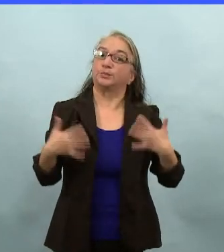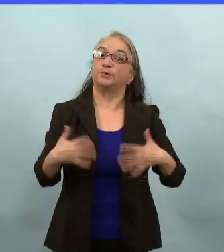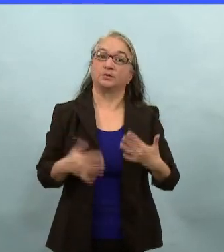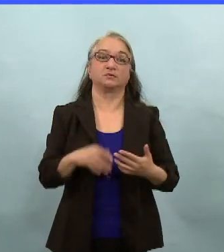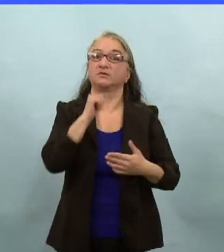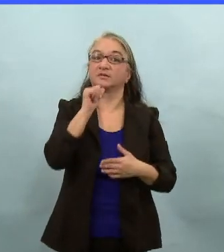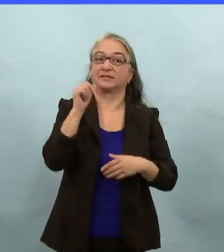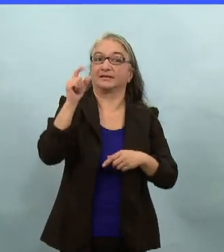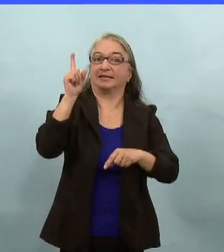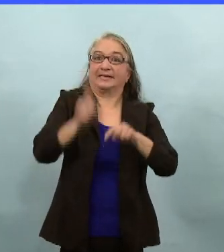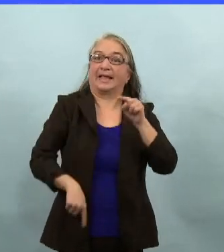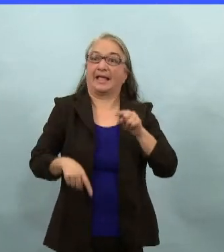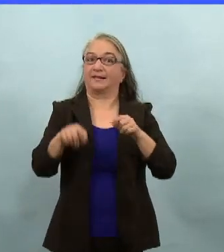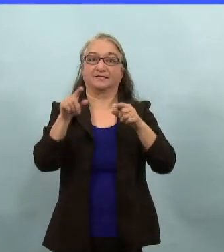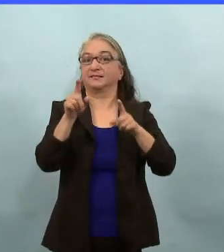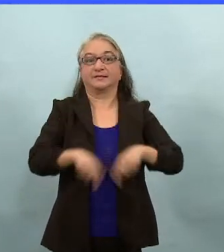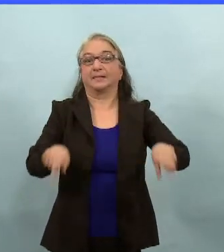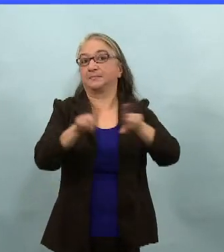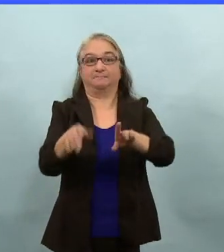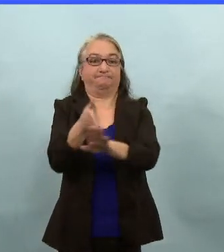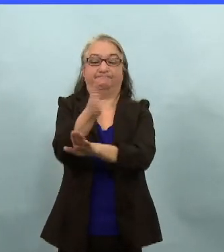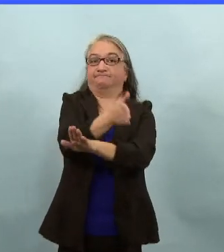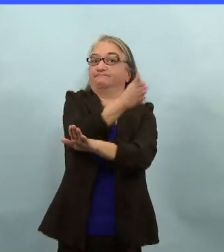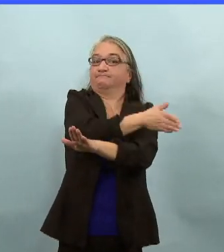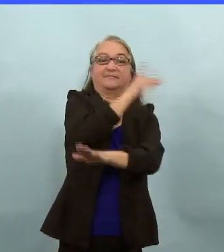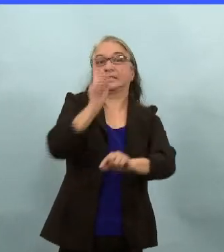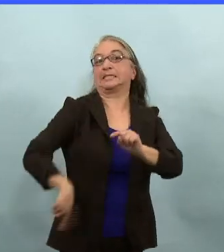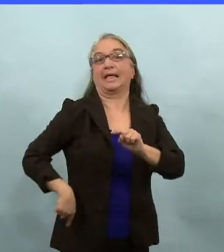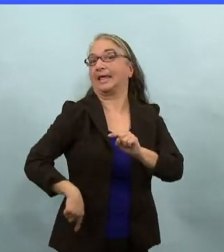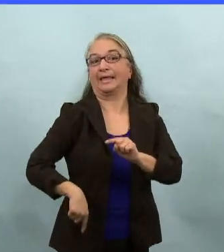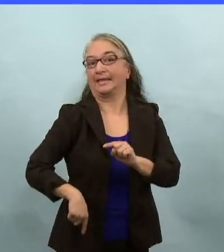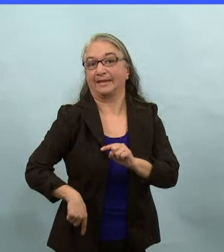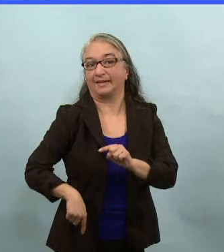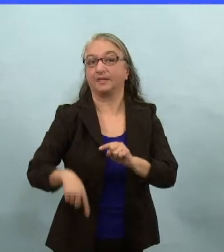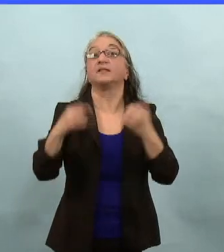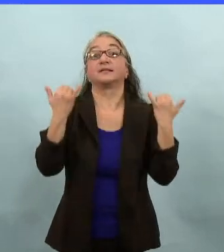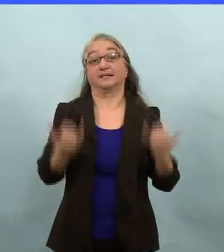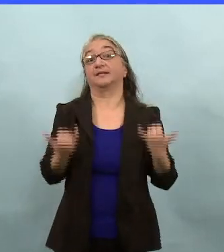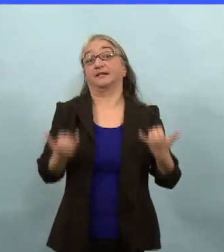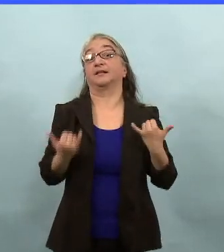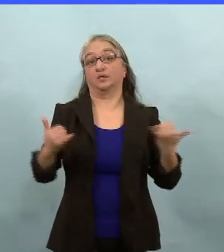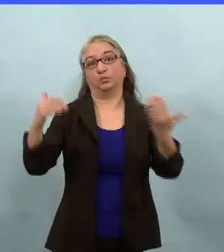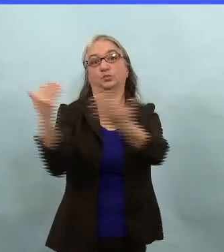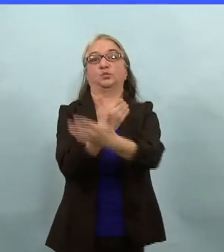for every case we diagnosed we missed four here we're missing a multiple of them so if we have